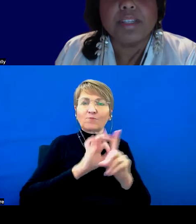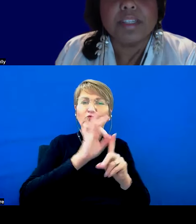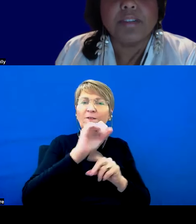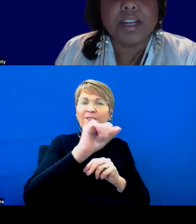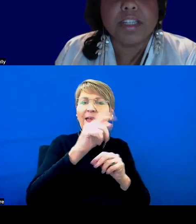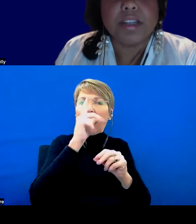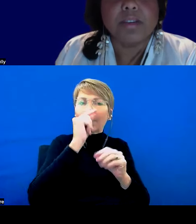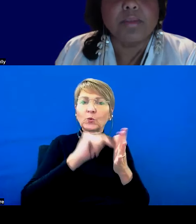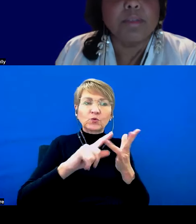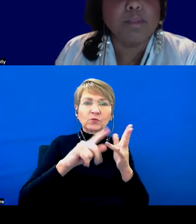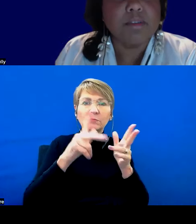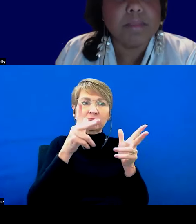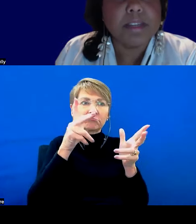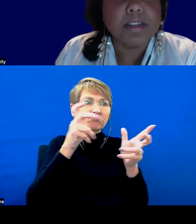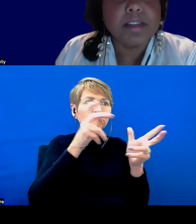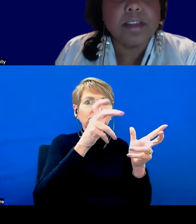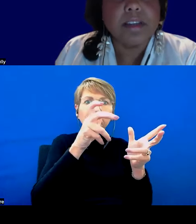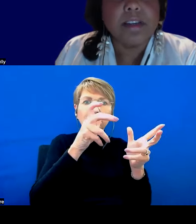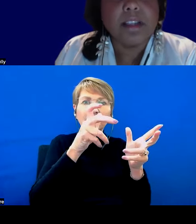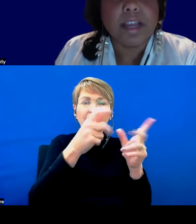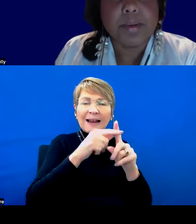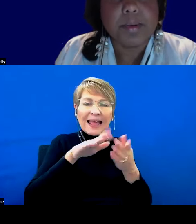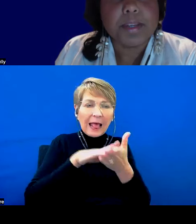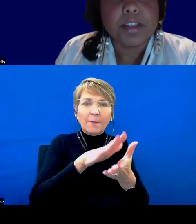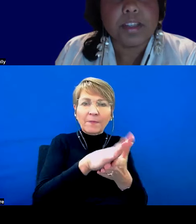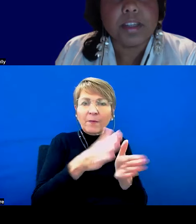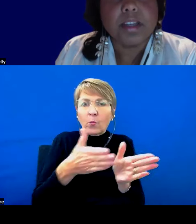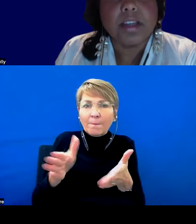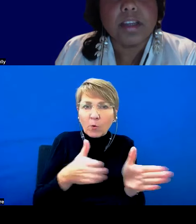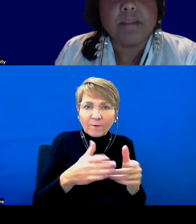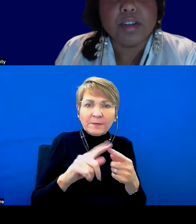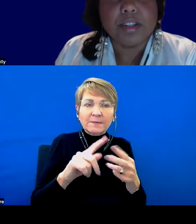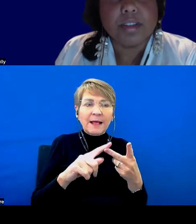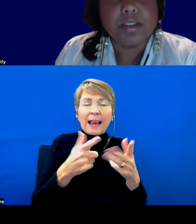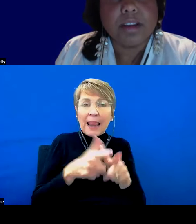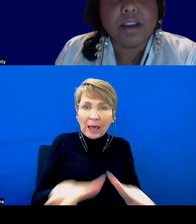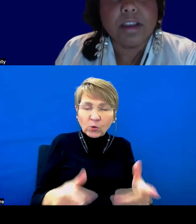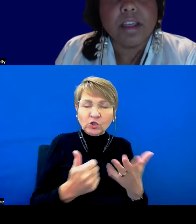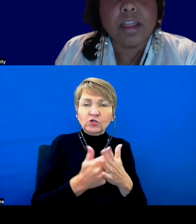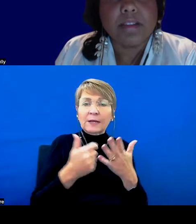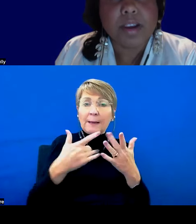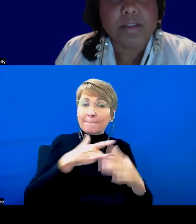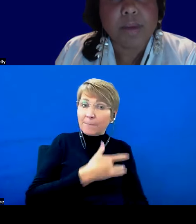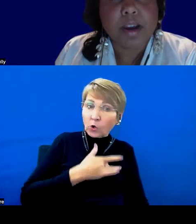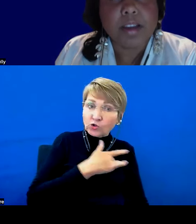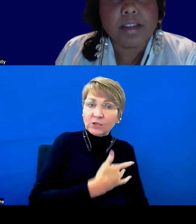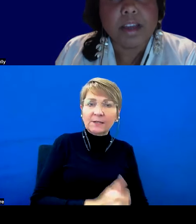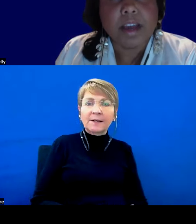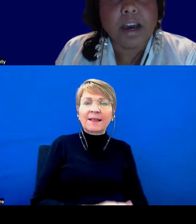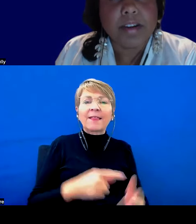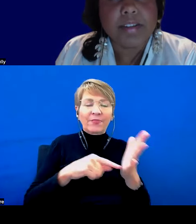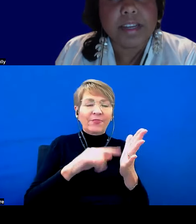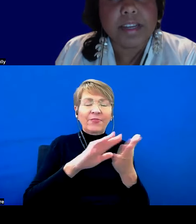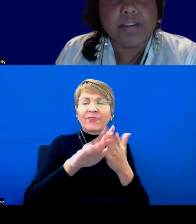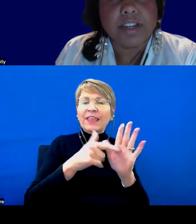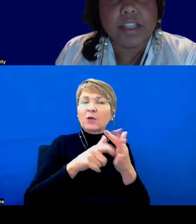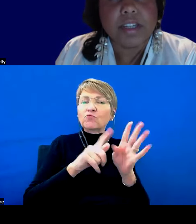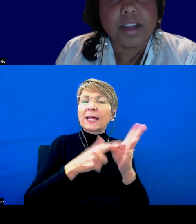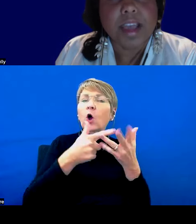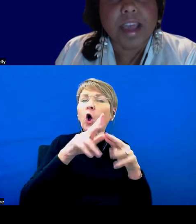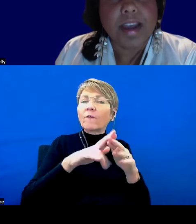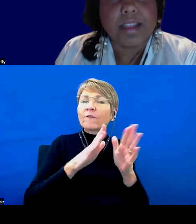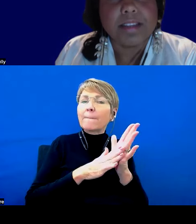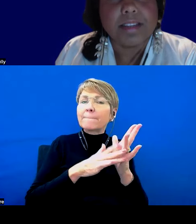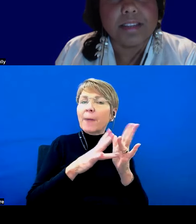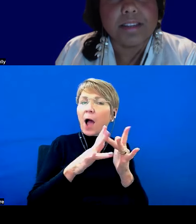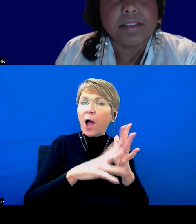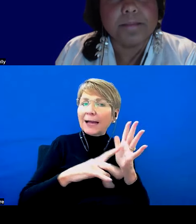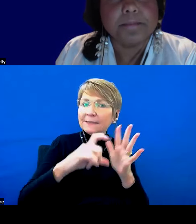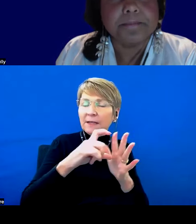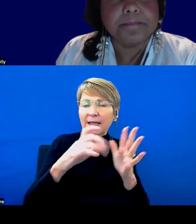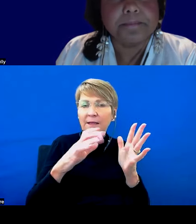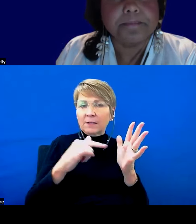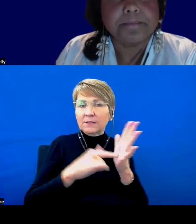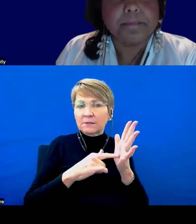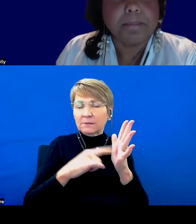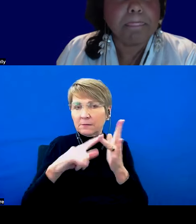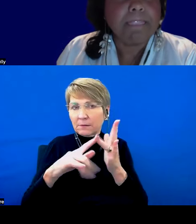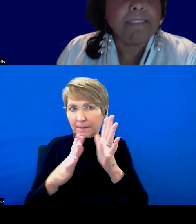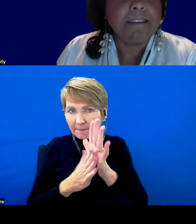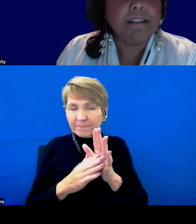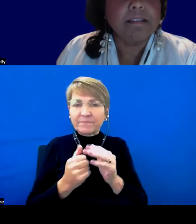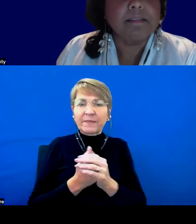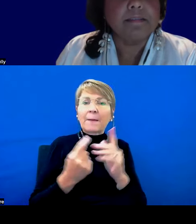integration with movement, language, emotion, theory of mind, higher executive function and other senses.